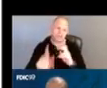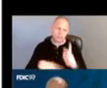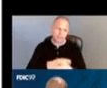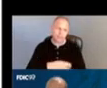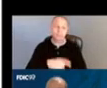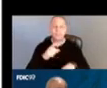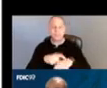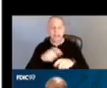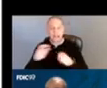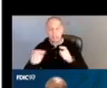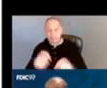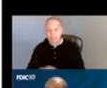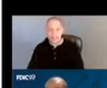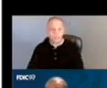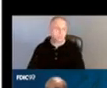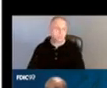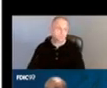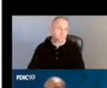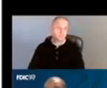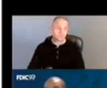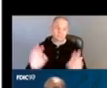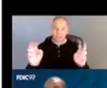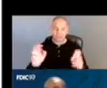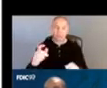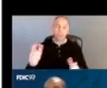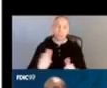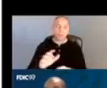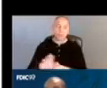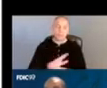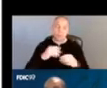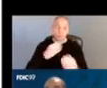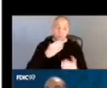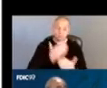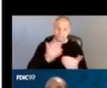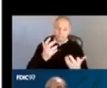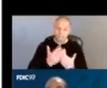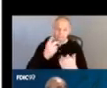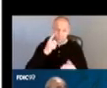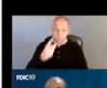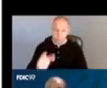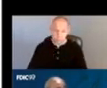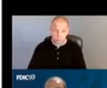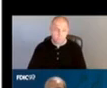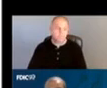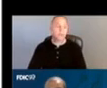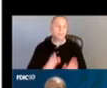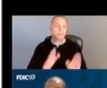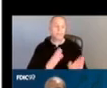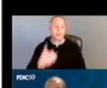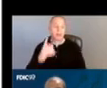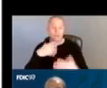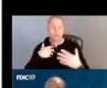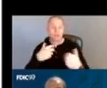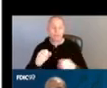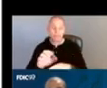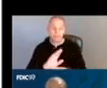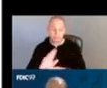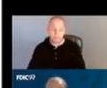and is small business ownership a good fit for you? Planning for a healthy business.